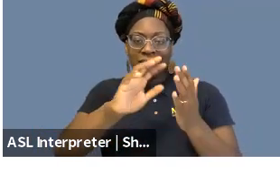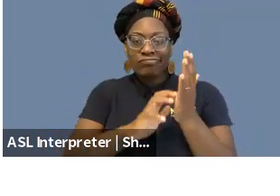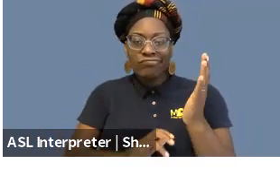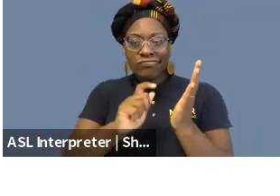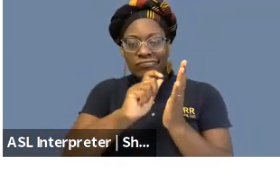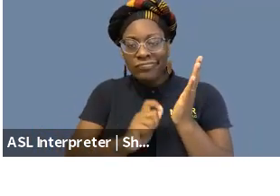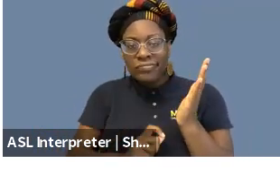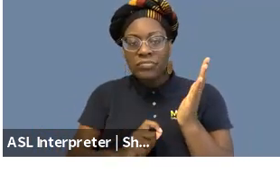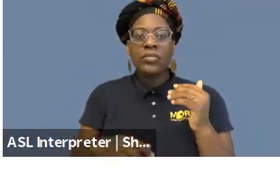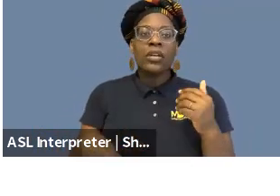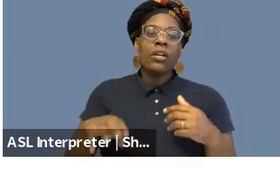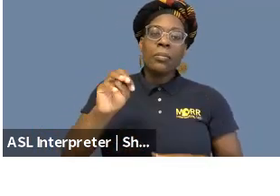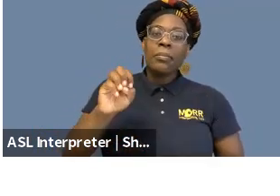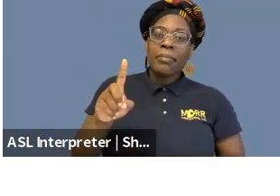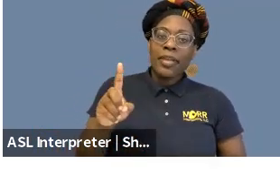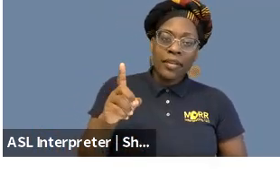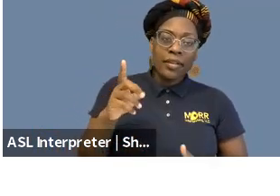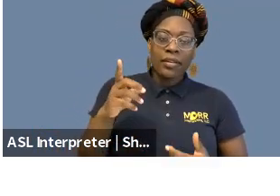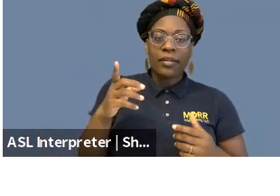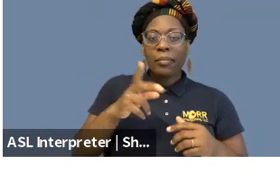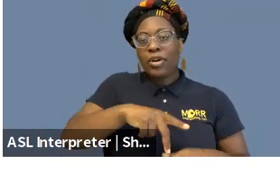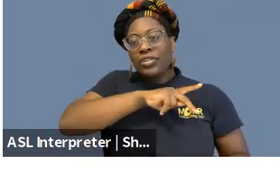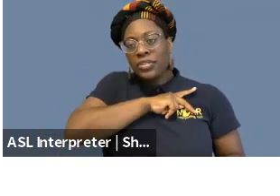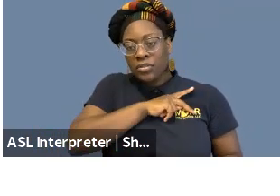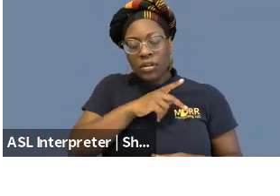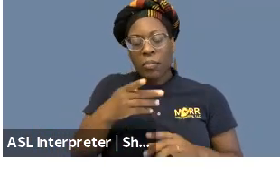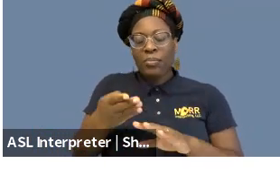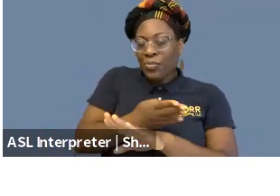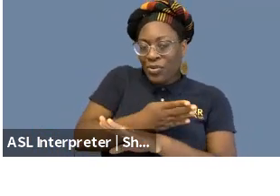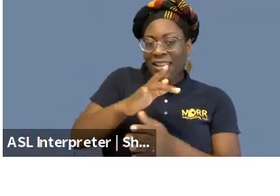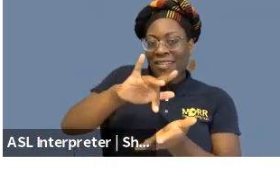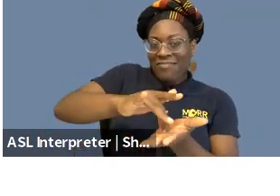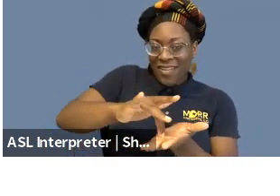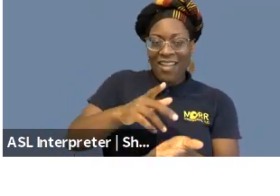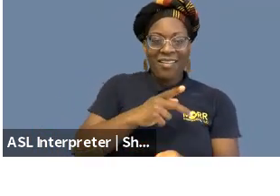PowerPoint slides, and dissertations, among many other types of projects.